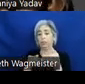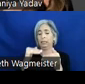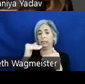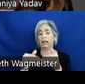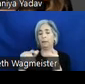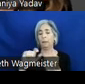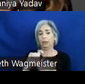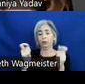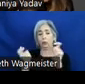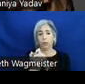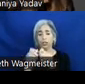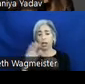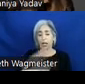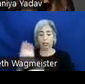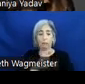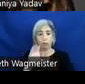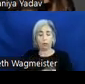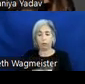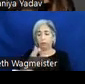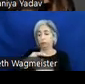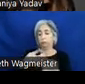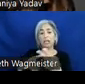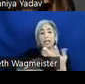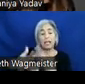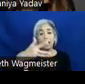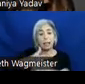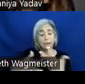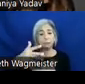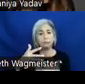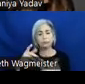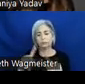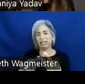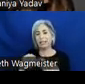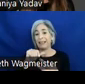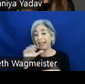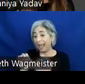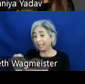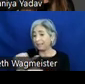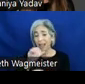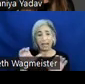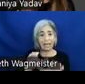interactive elements, behaviors for active, inactive, hover and tab states,